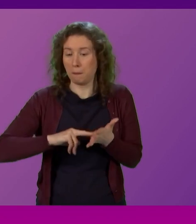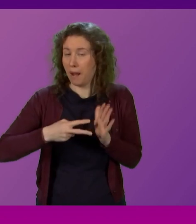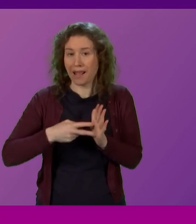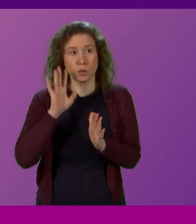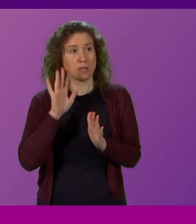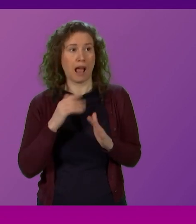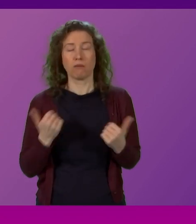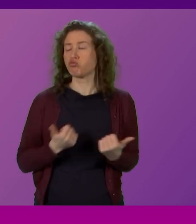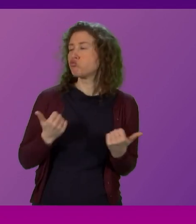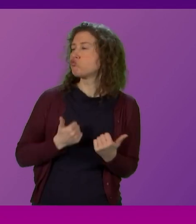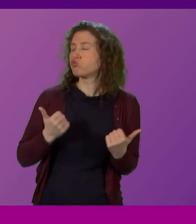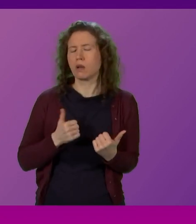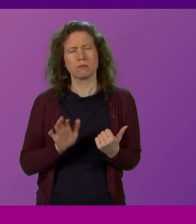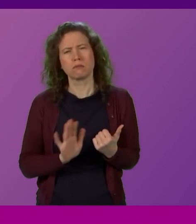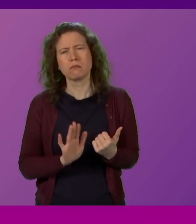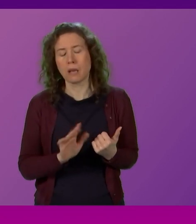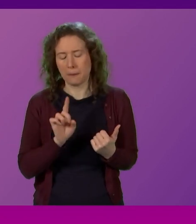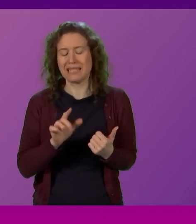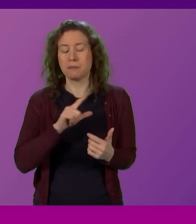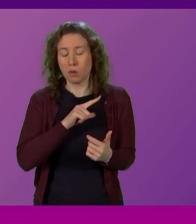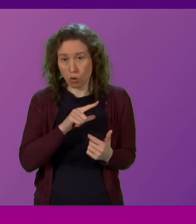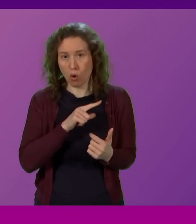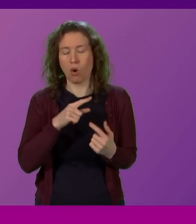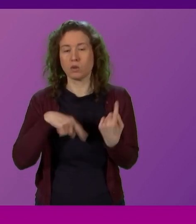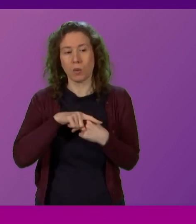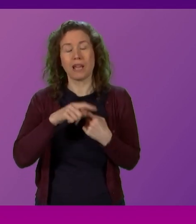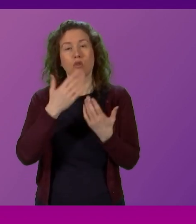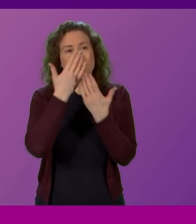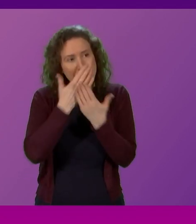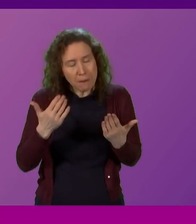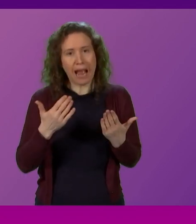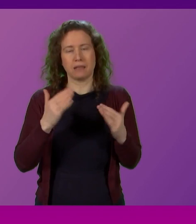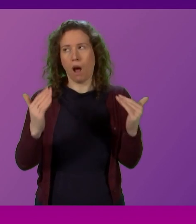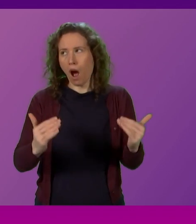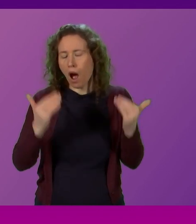complacent at all about this: it is because we respect those people who work on the front